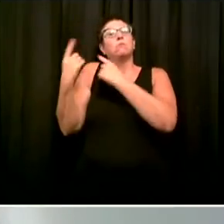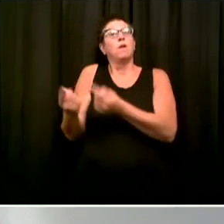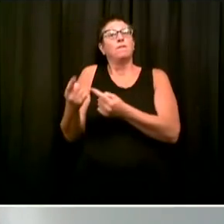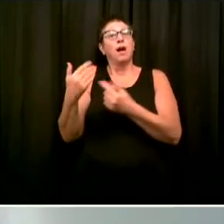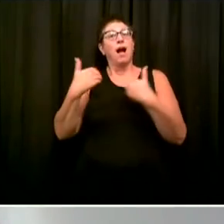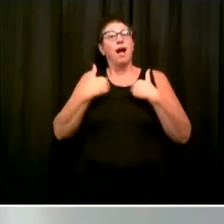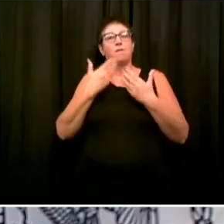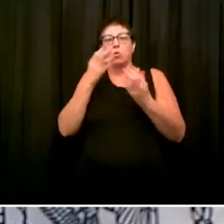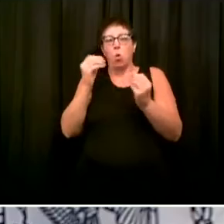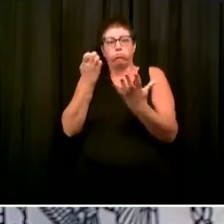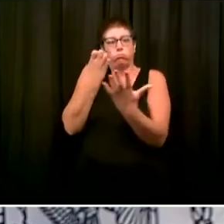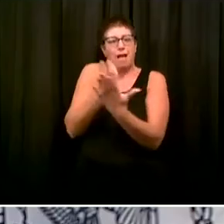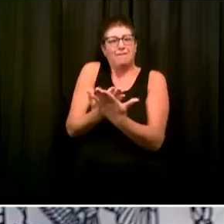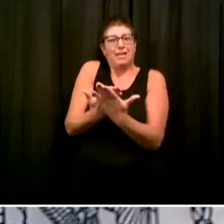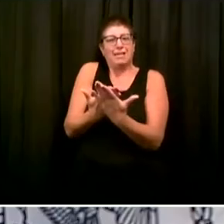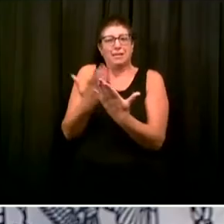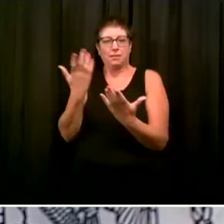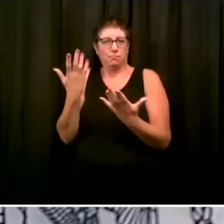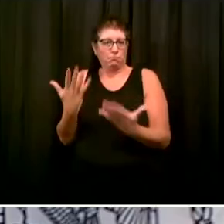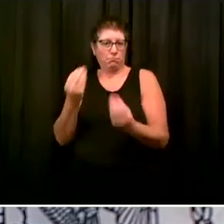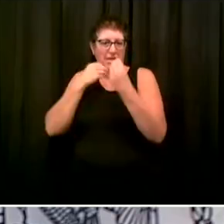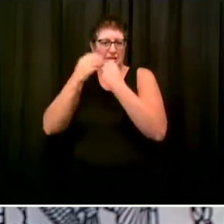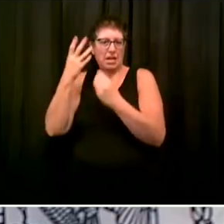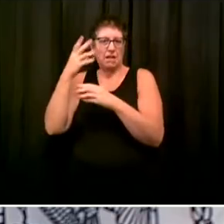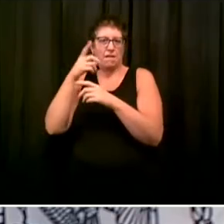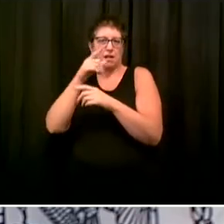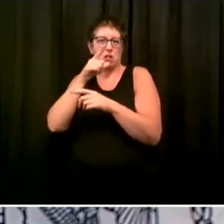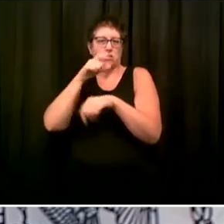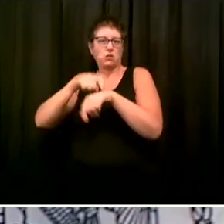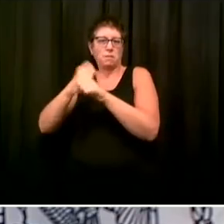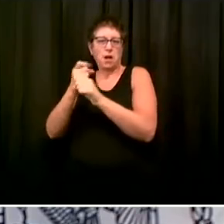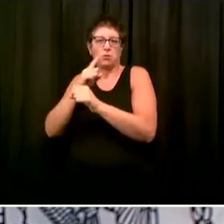EDS TO DATE THERE IS NO EVIDENCE